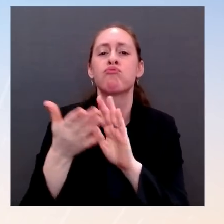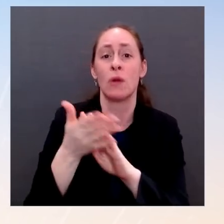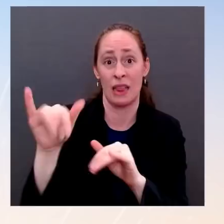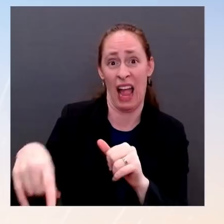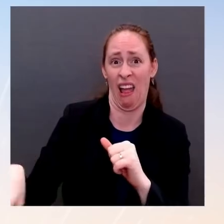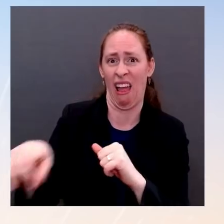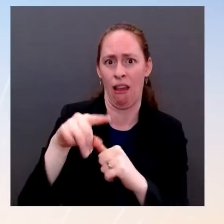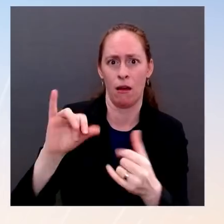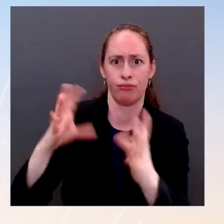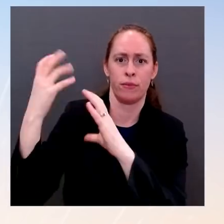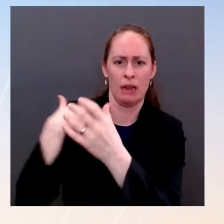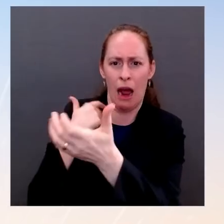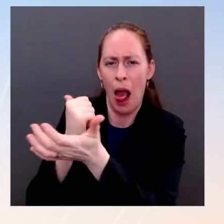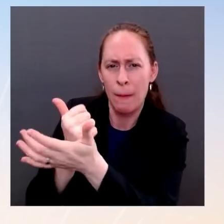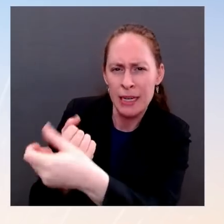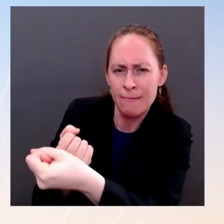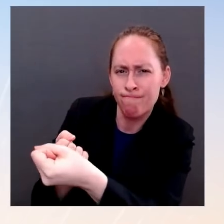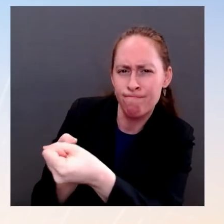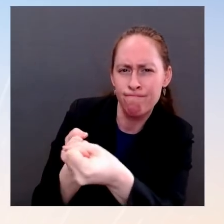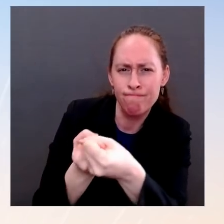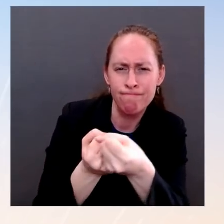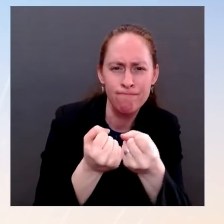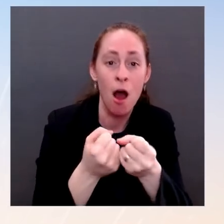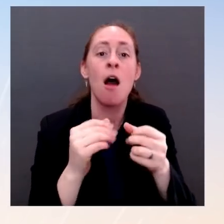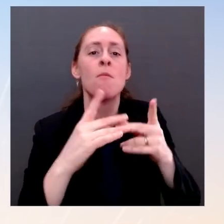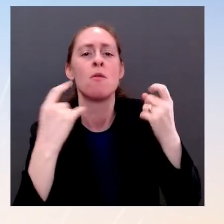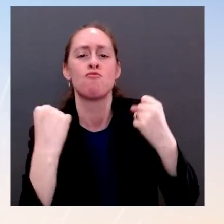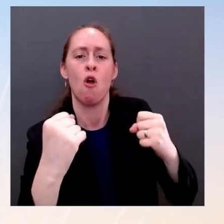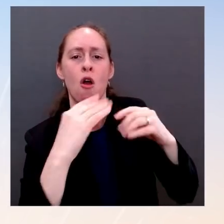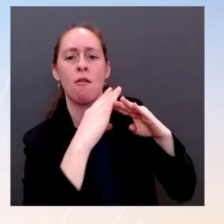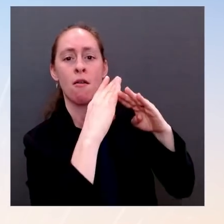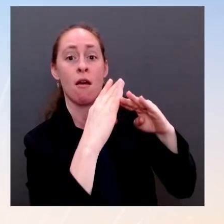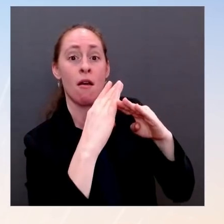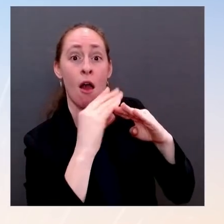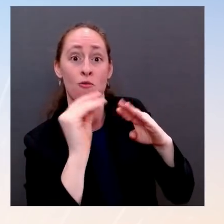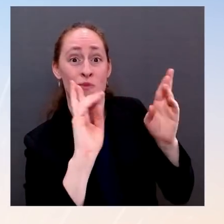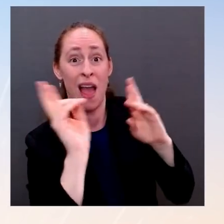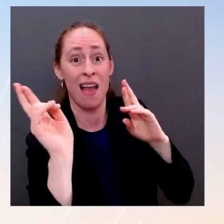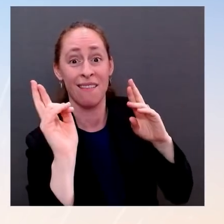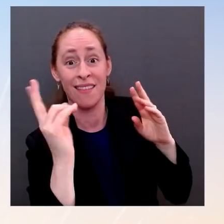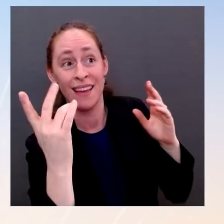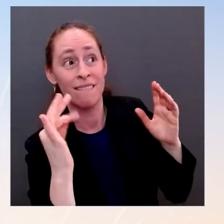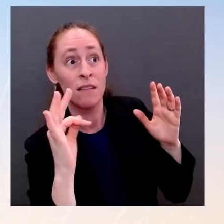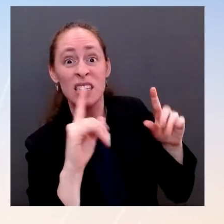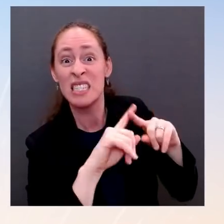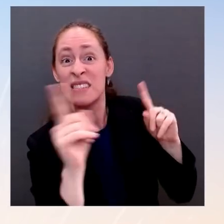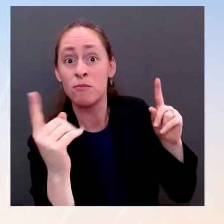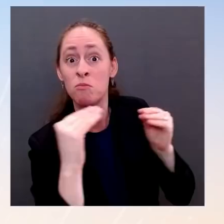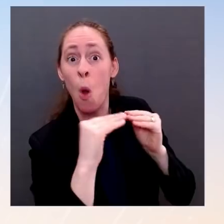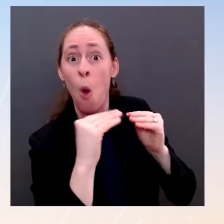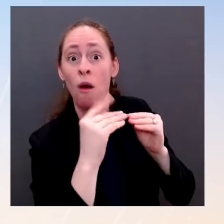potentially extensive behaviors or activities. And then finally, we do believe, as I noted,